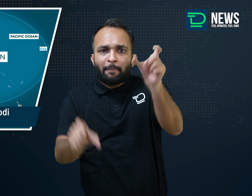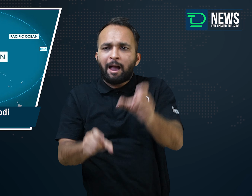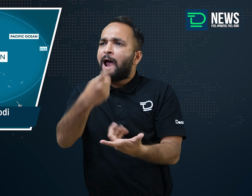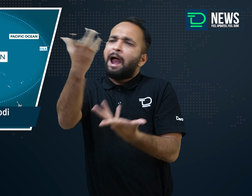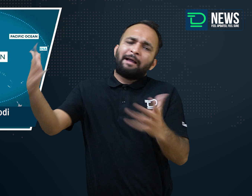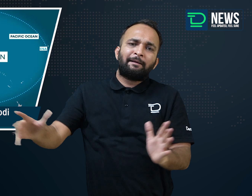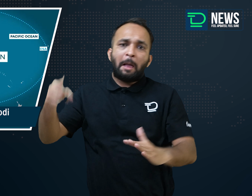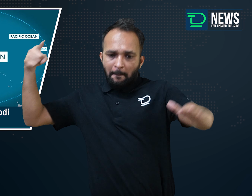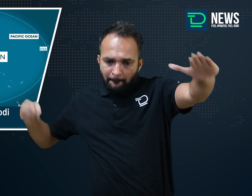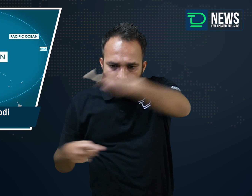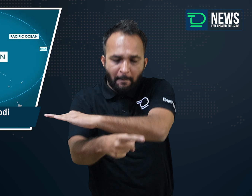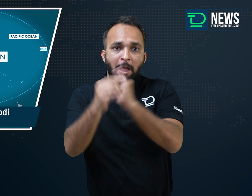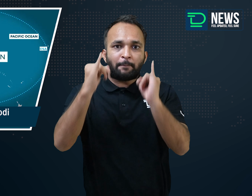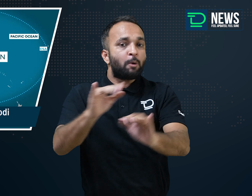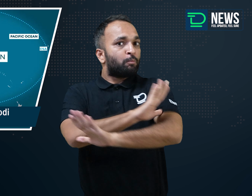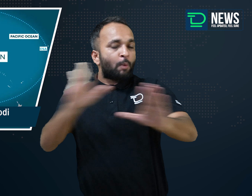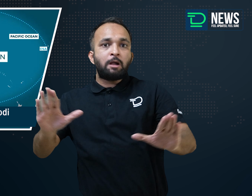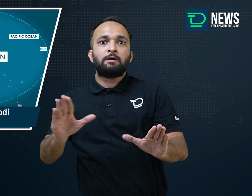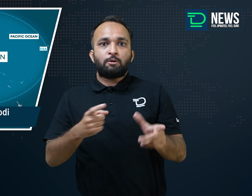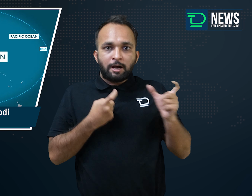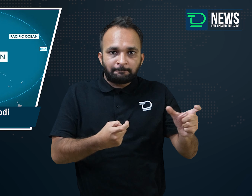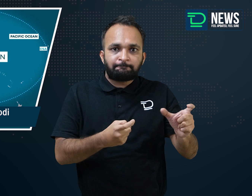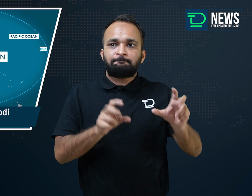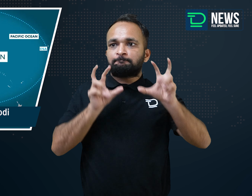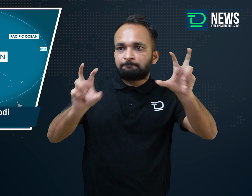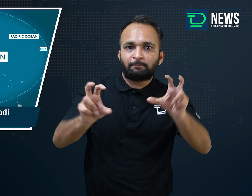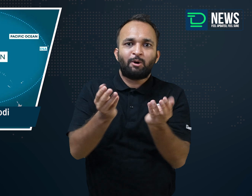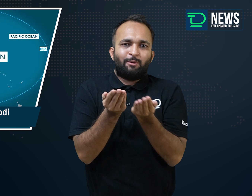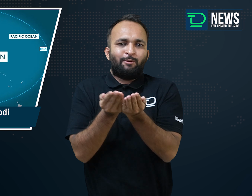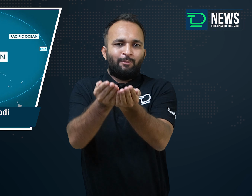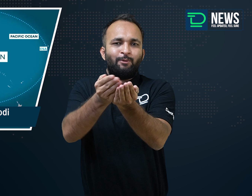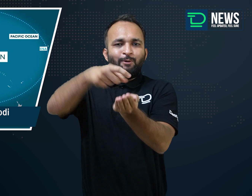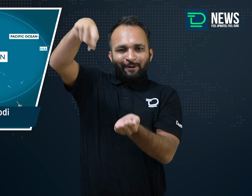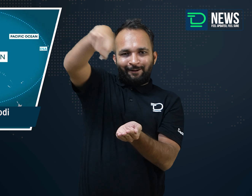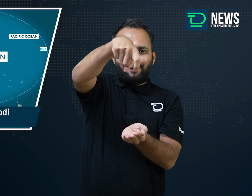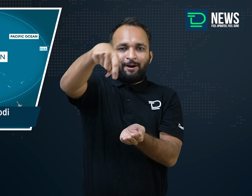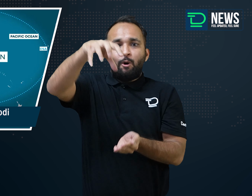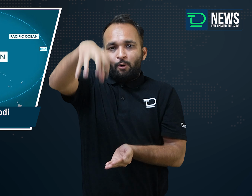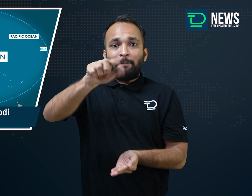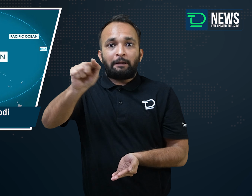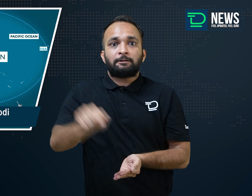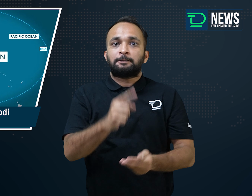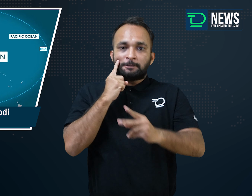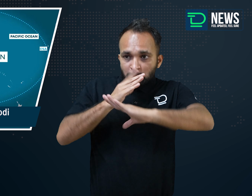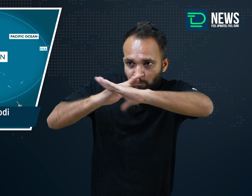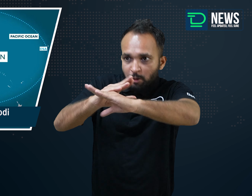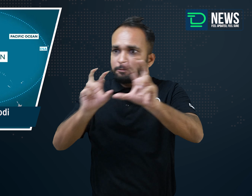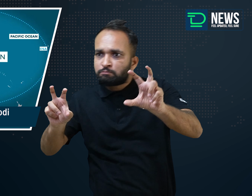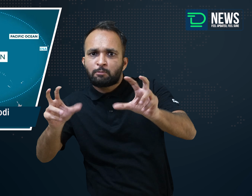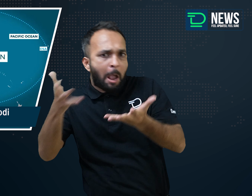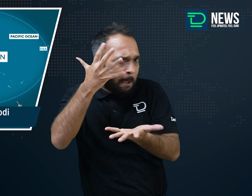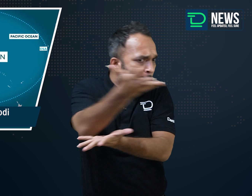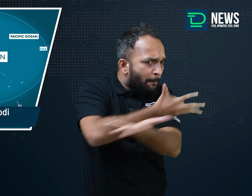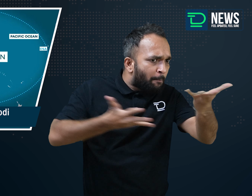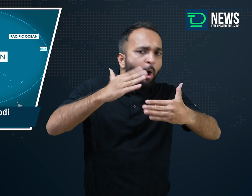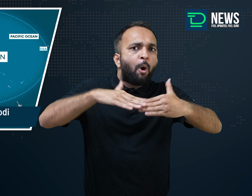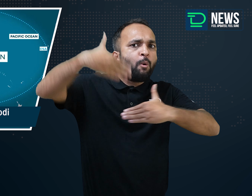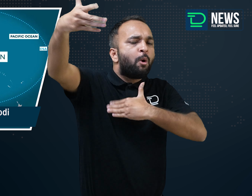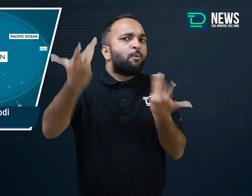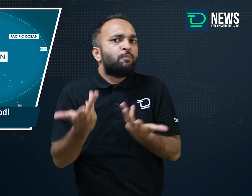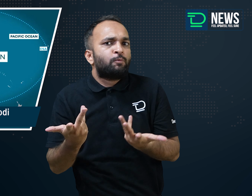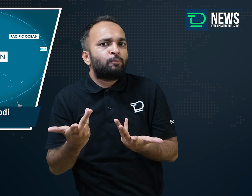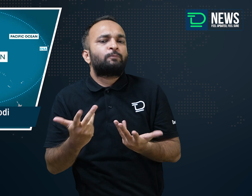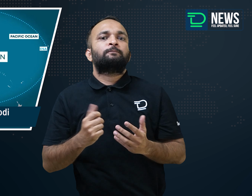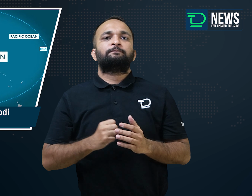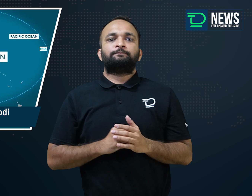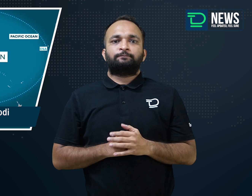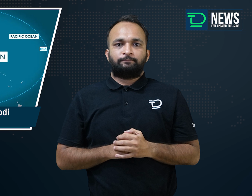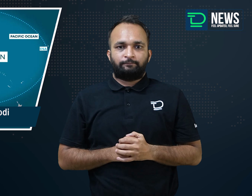The indo pacific sea is very much important for India. Because anyone can enter India illegally.